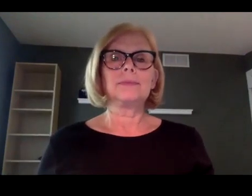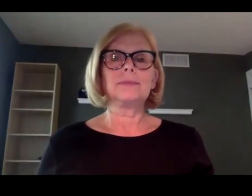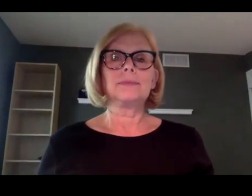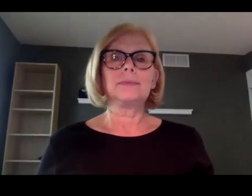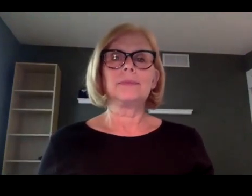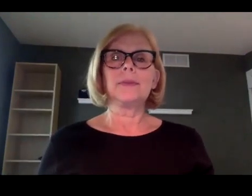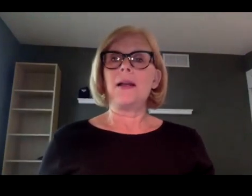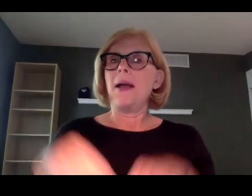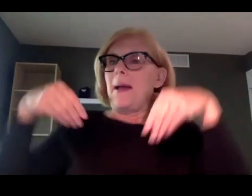Peddler.